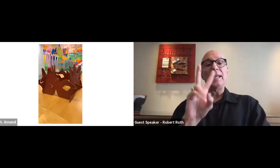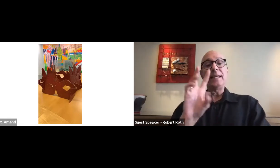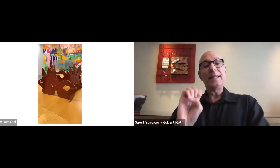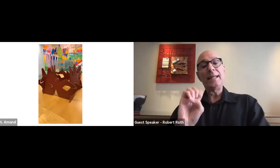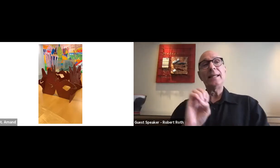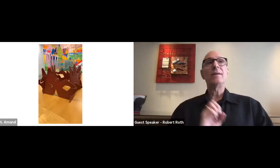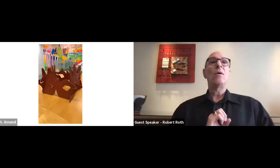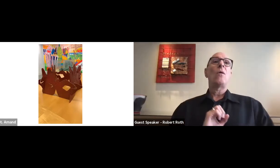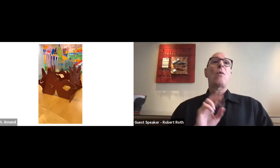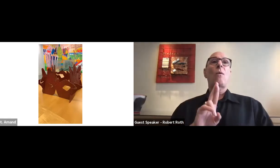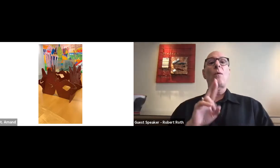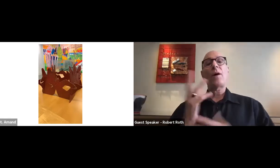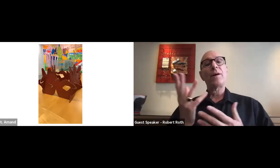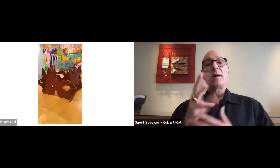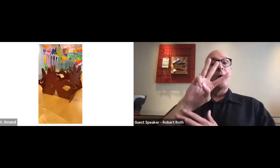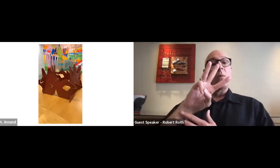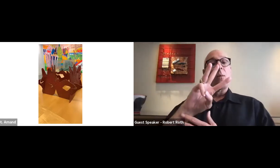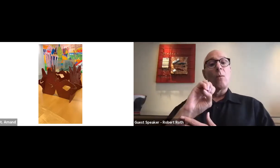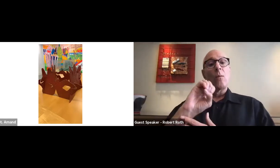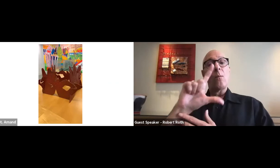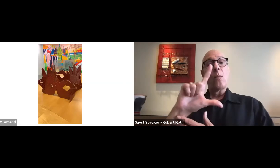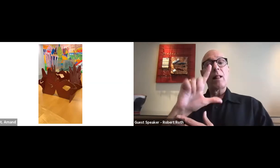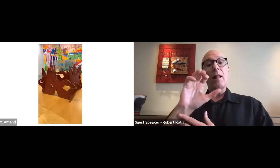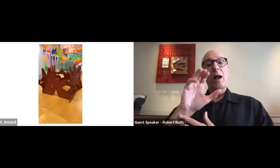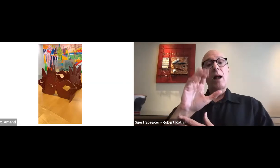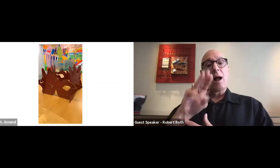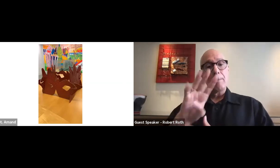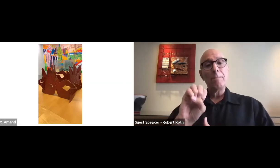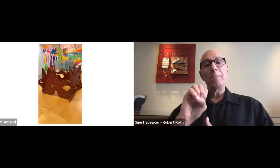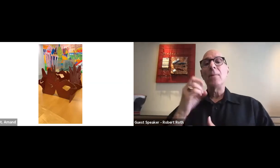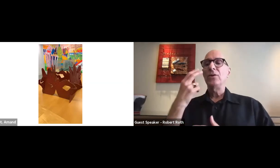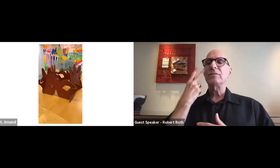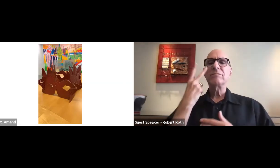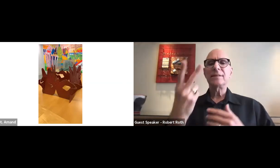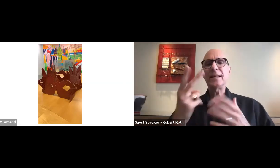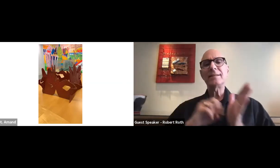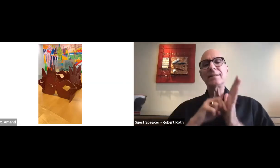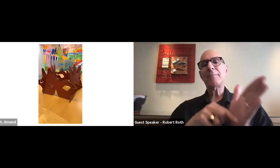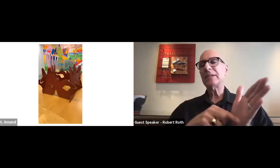finger-spelled words with the wire. For example, l-o-v-e